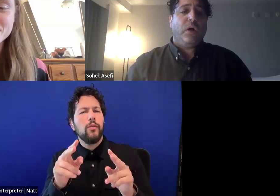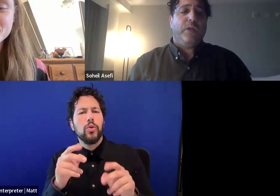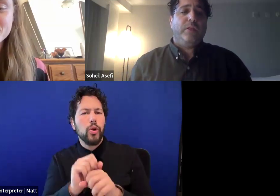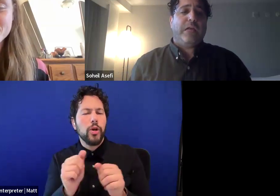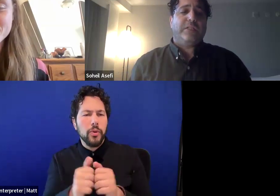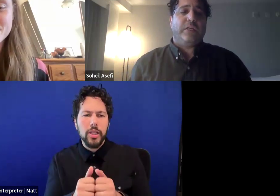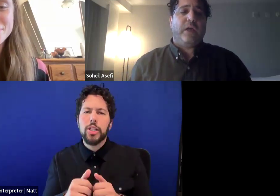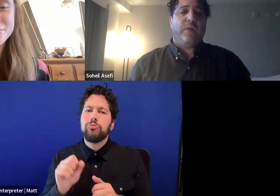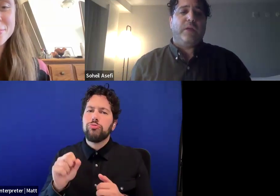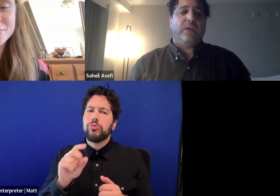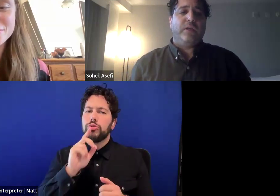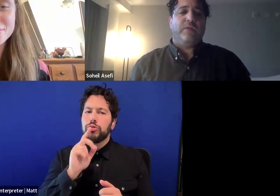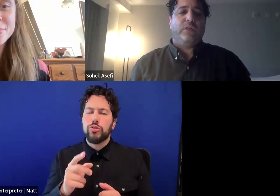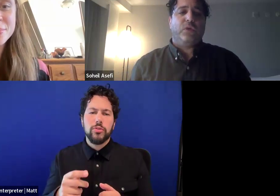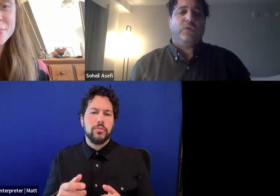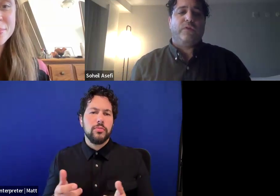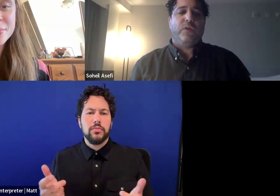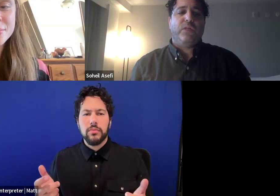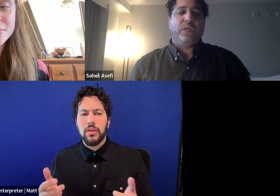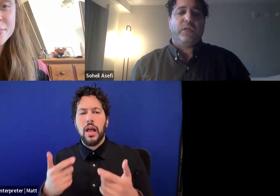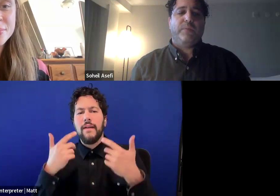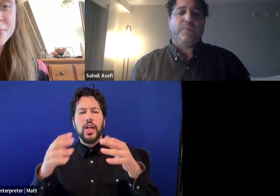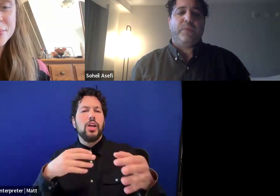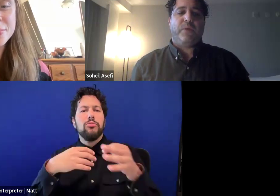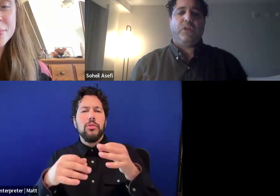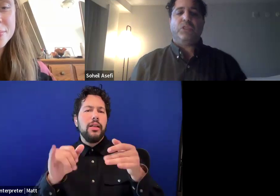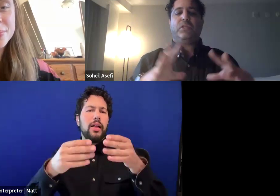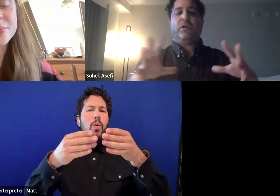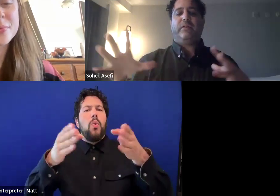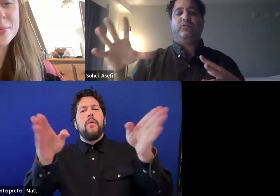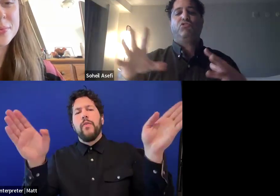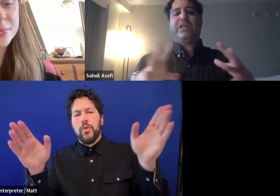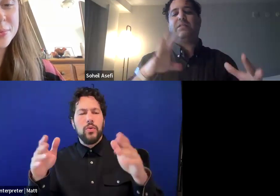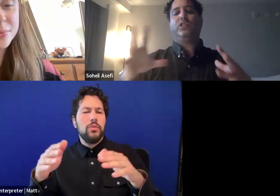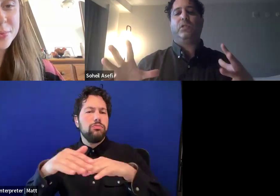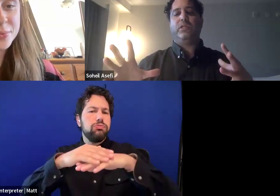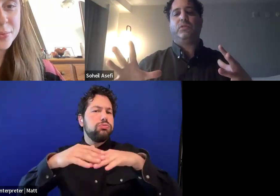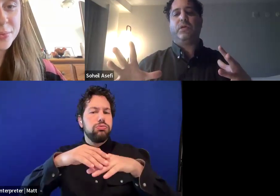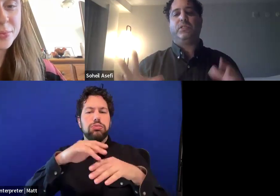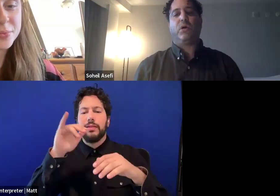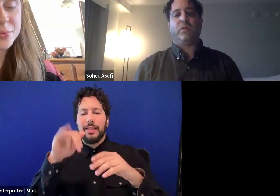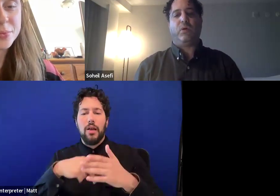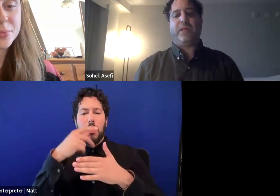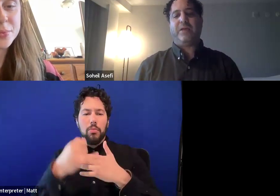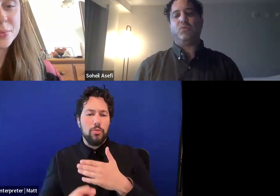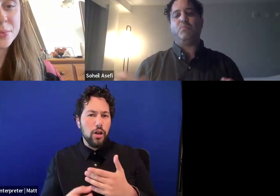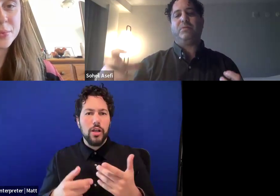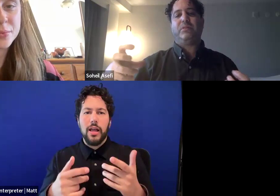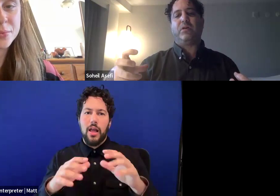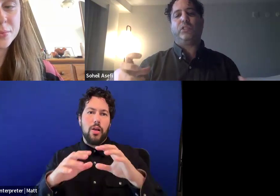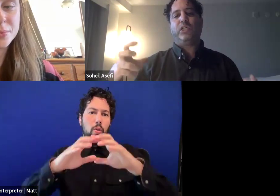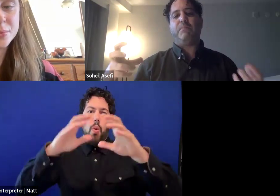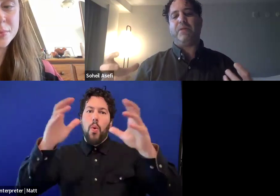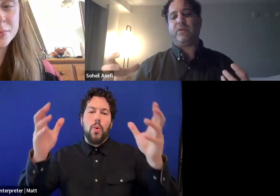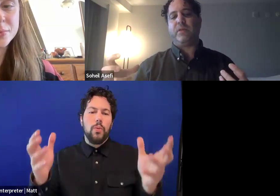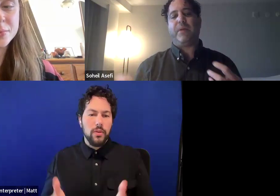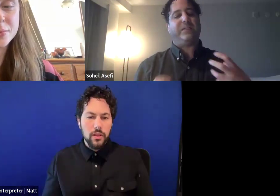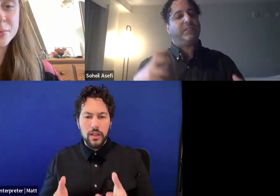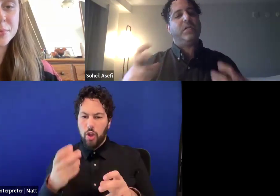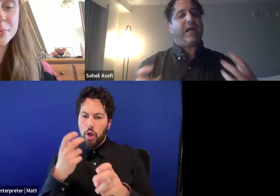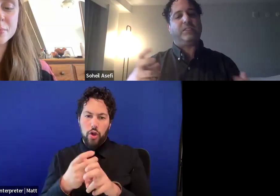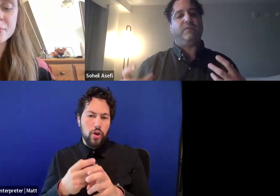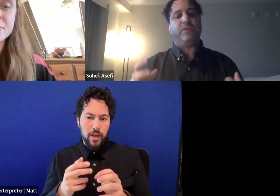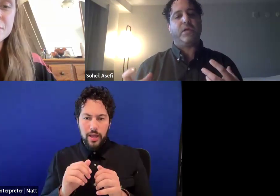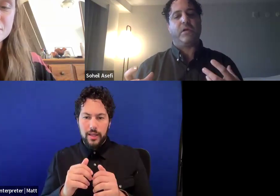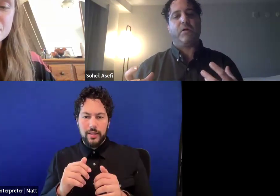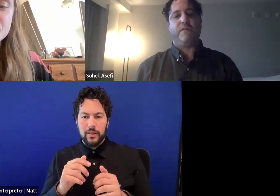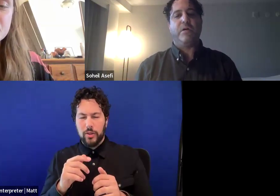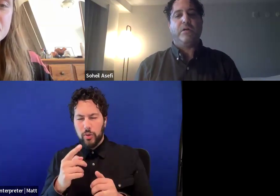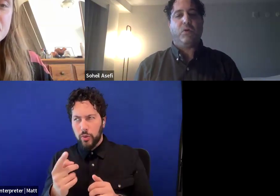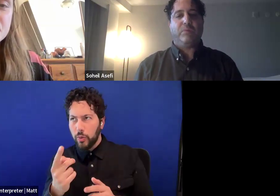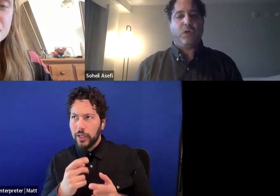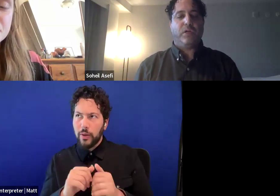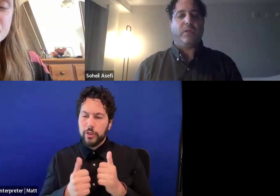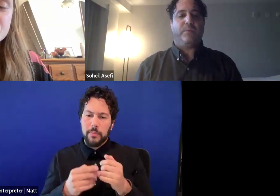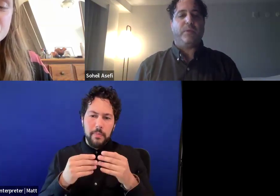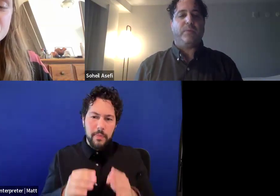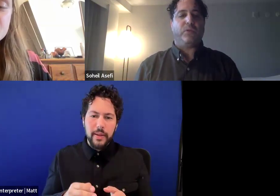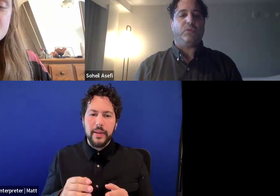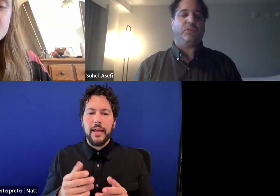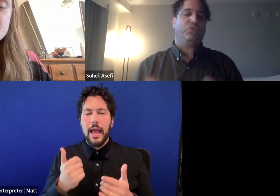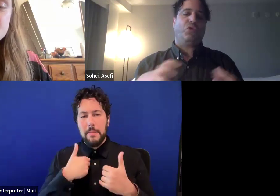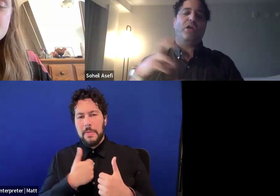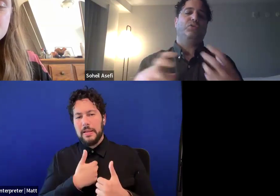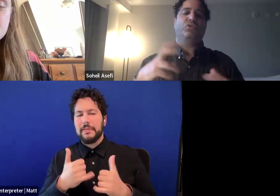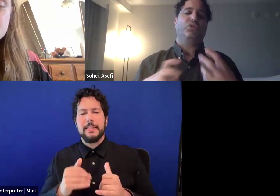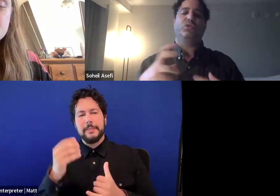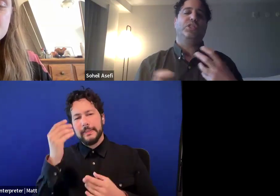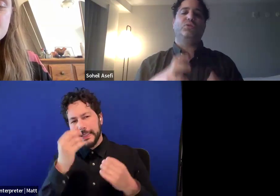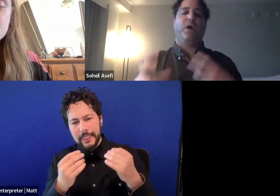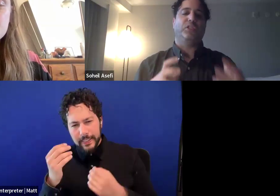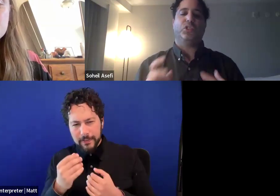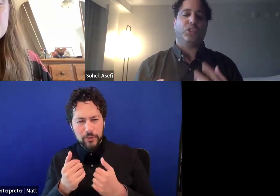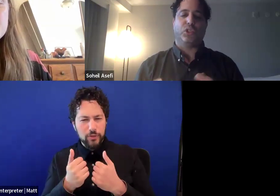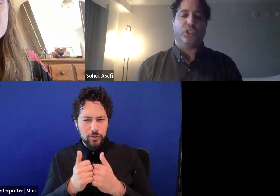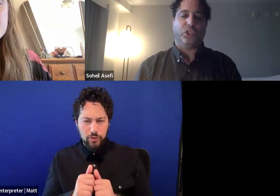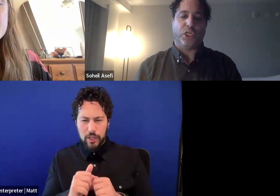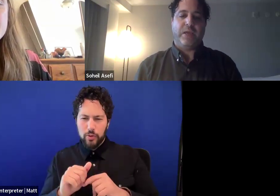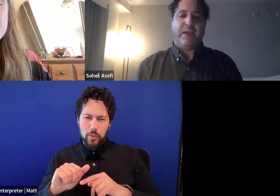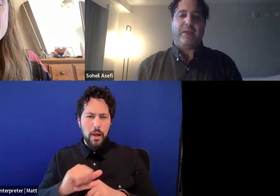Sure, I mean, as I… I mean, I gave you this overview, it's like the projects is, like, it's transnational history is hard, you know, and they had to… the question of method, and I still actively thinking of, you know, I'm trying the… trying to just to see, to polish this dissertation.